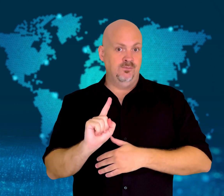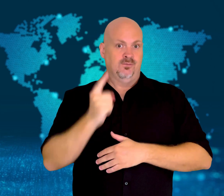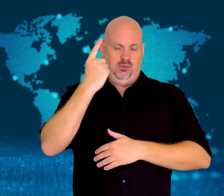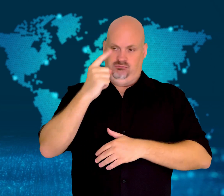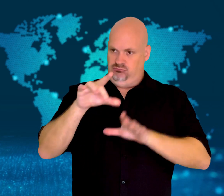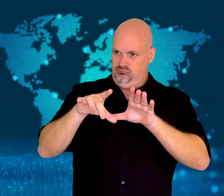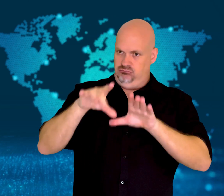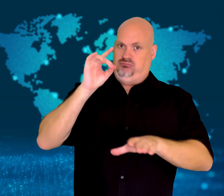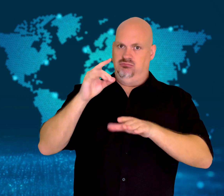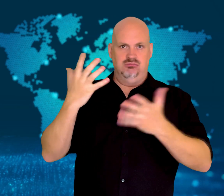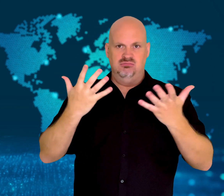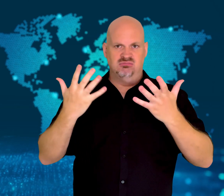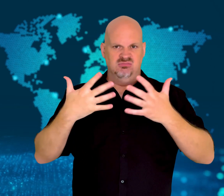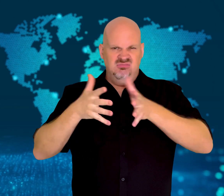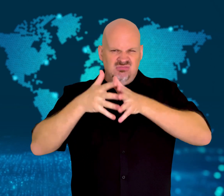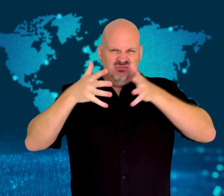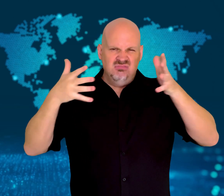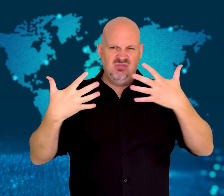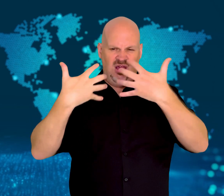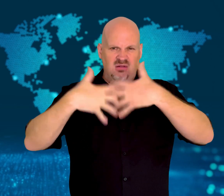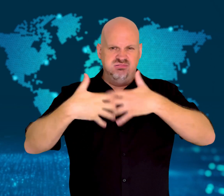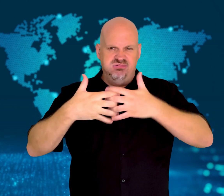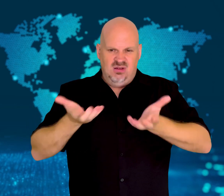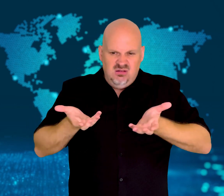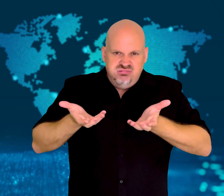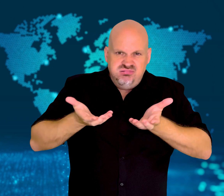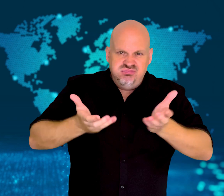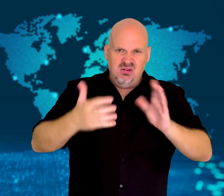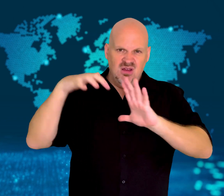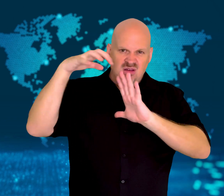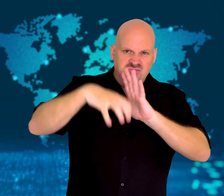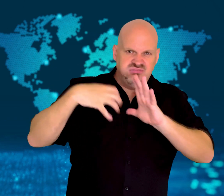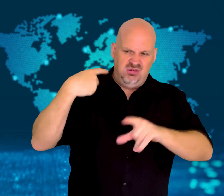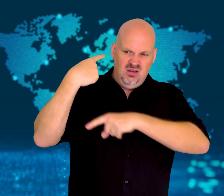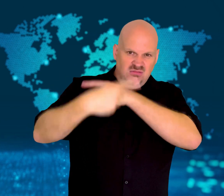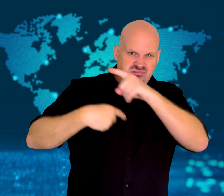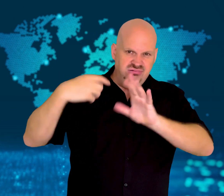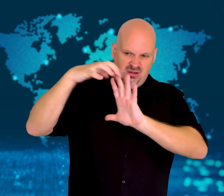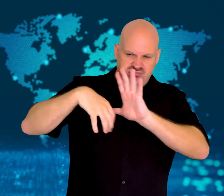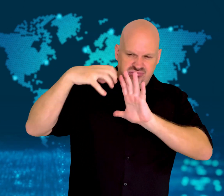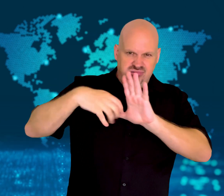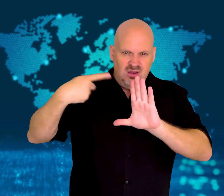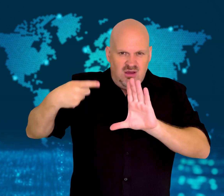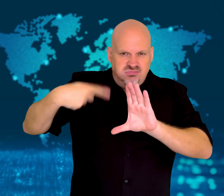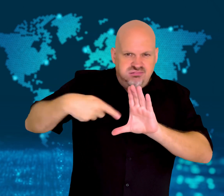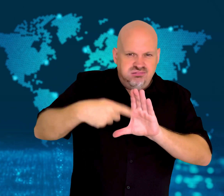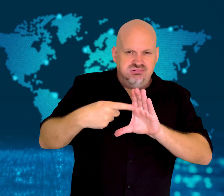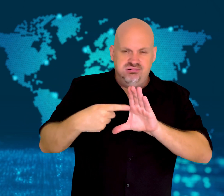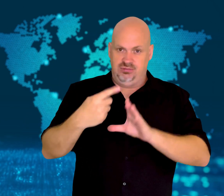Alexandra showed herself valuable to the group when she was the first